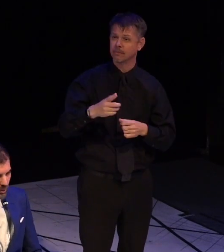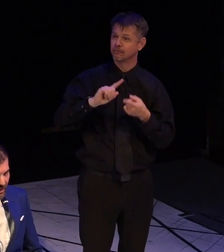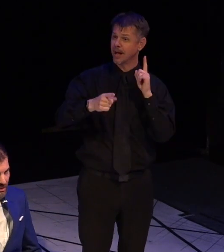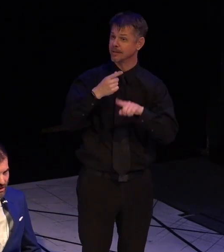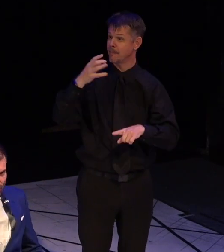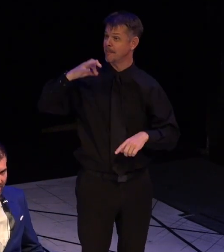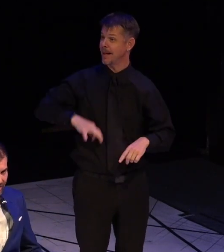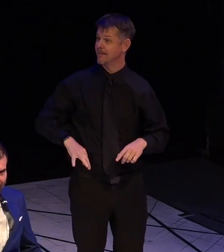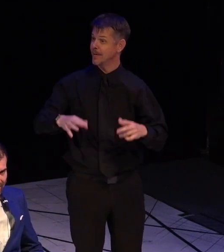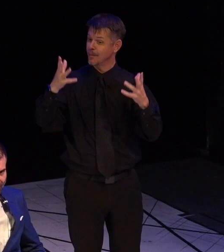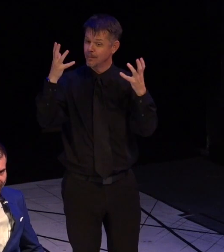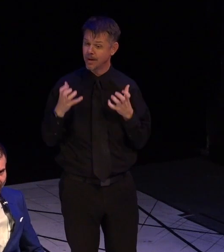We can be swingers.